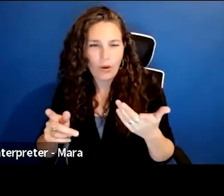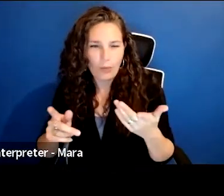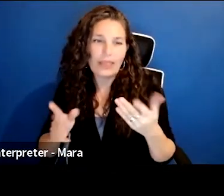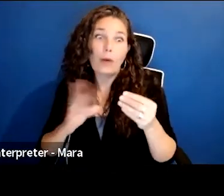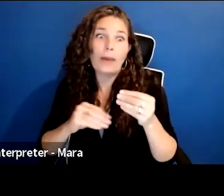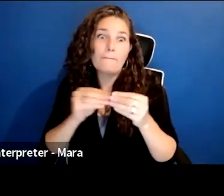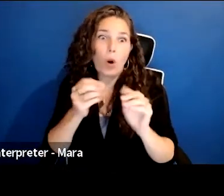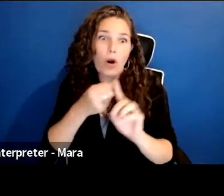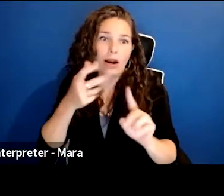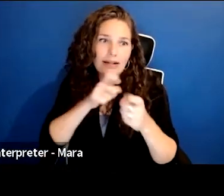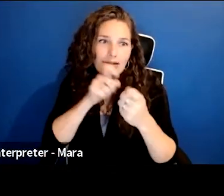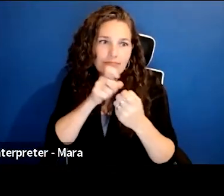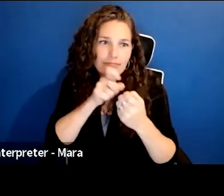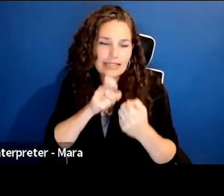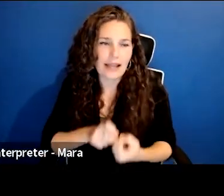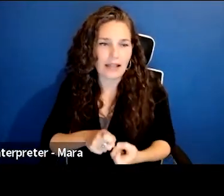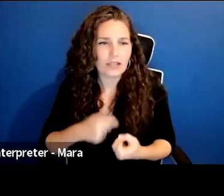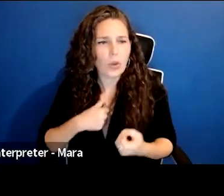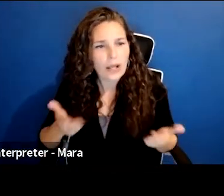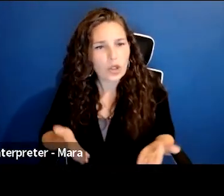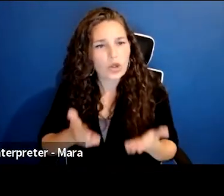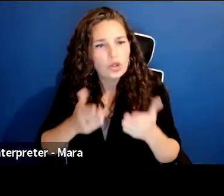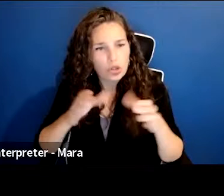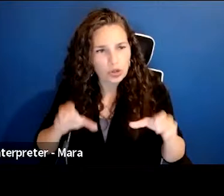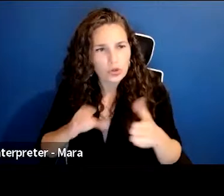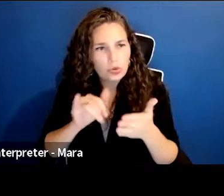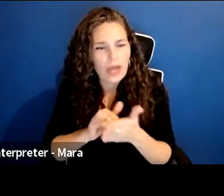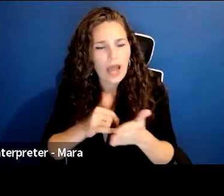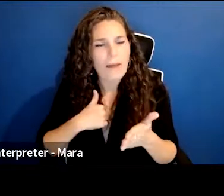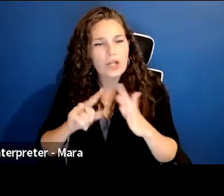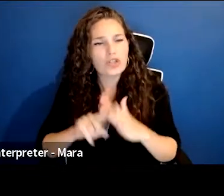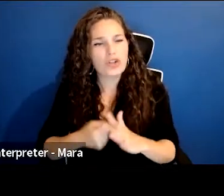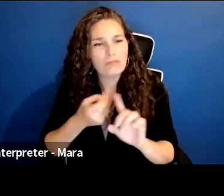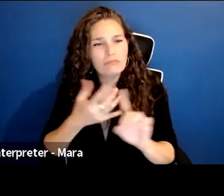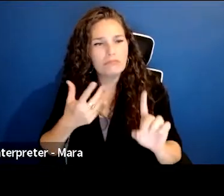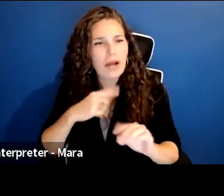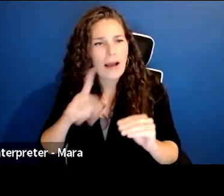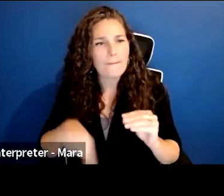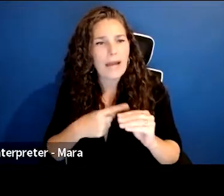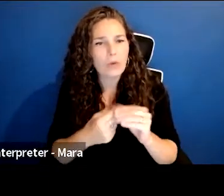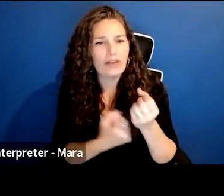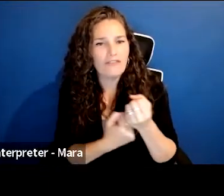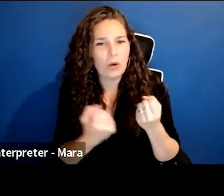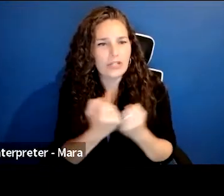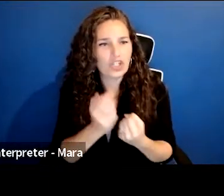I think we wanted to start with just telling you a little bit about the foundation. Our mission is to provide